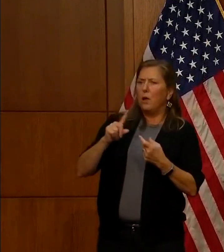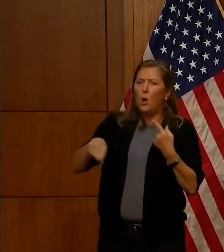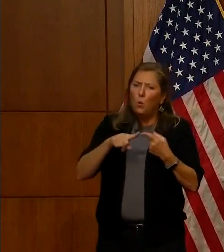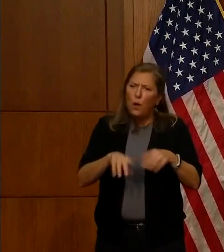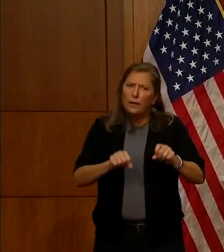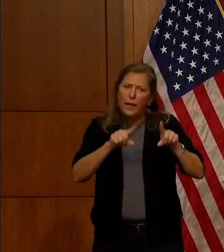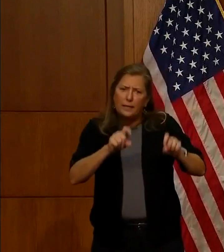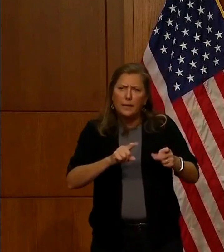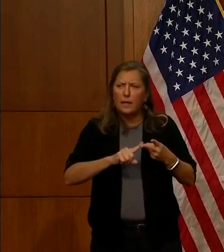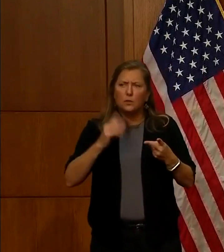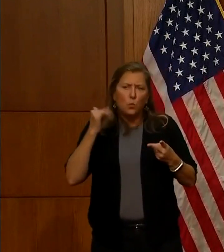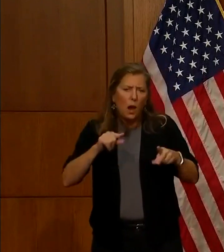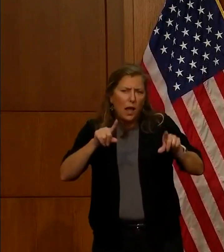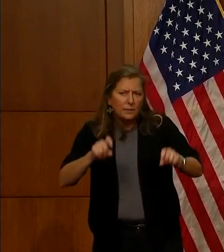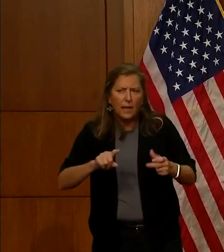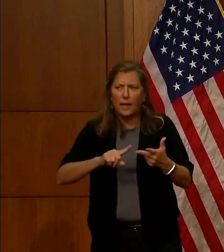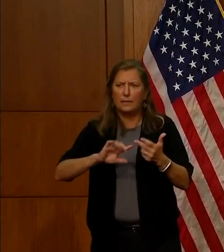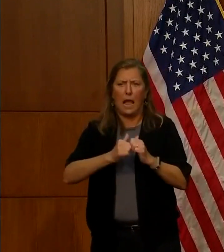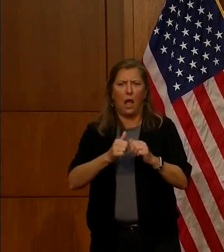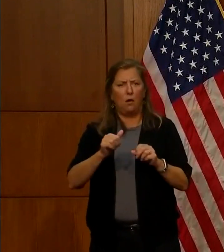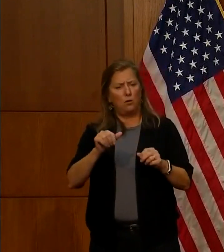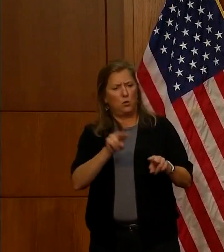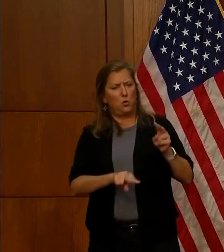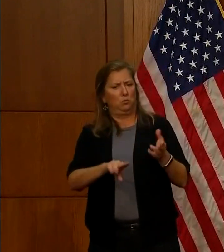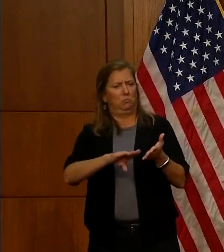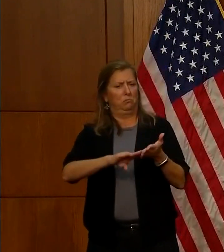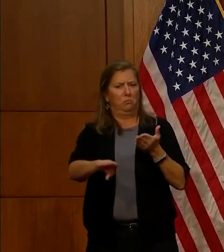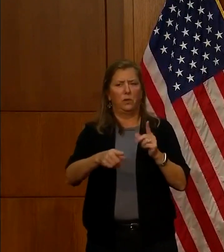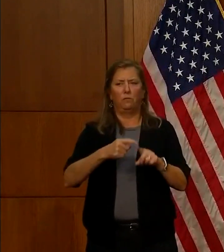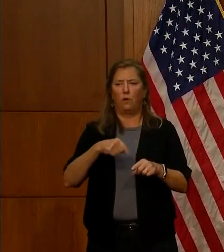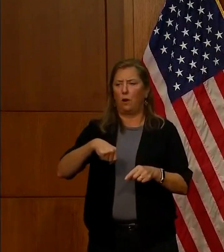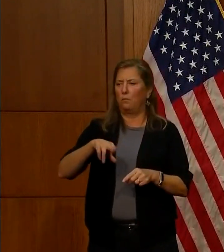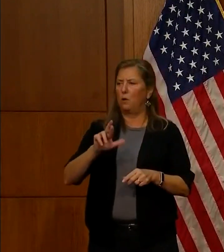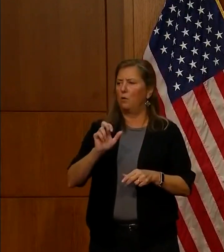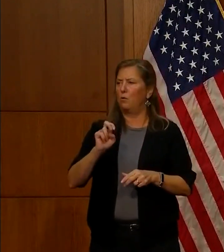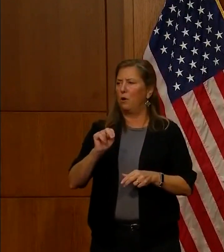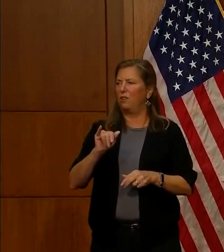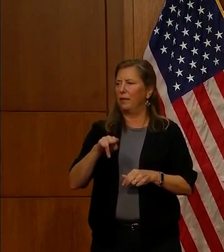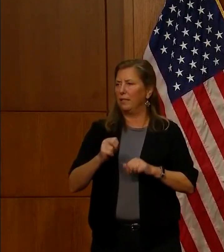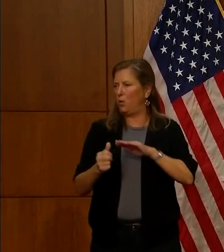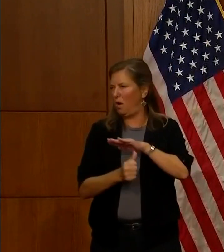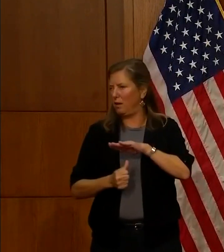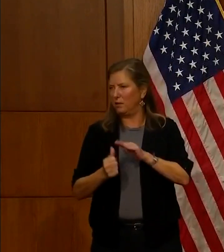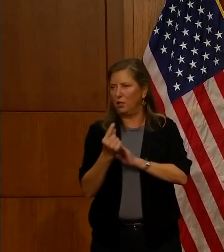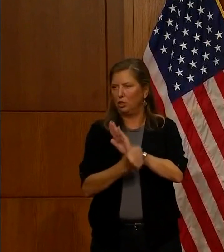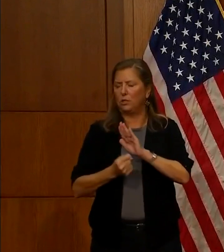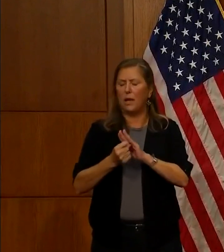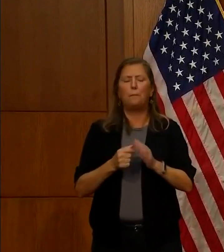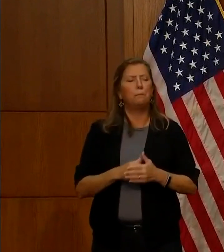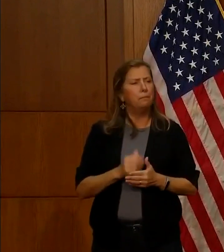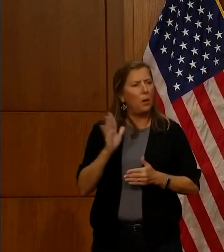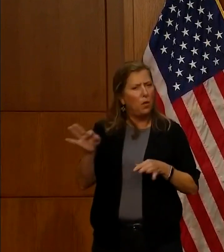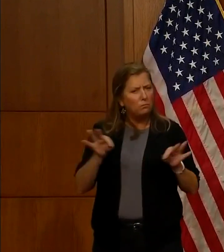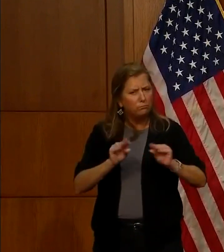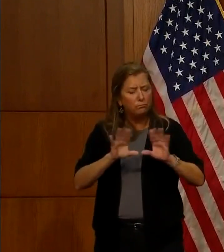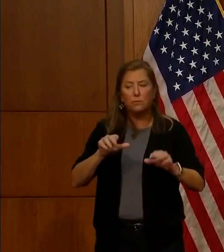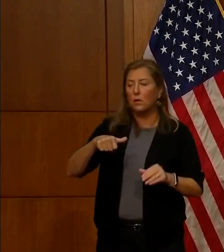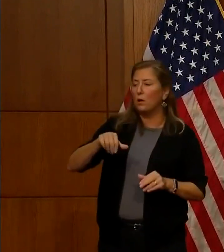RECEIVED QUESTIONS ABOUT. WHEN DO PEOPLE GET TESTED WHY SHOULD GET THEY GET TESTED AND HOW DO WE CLEAR FOLKS OFF OF A